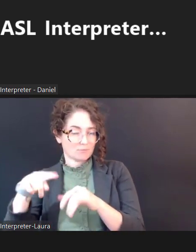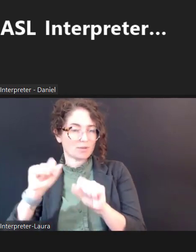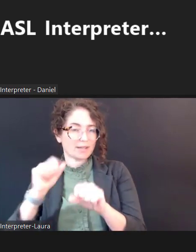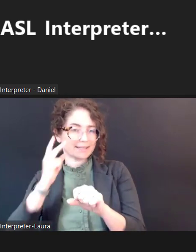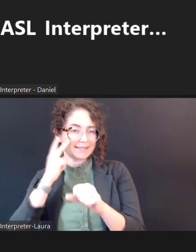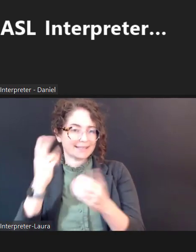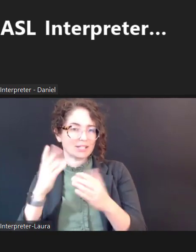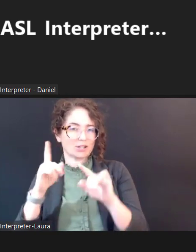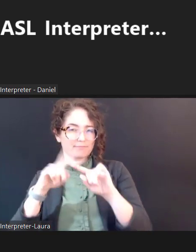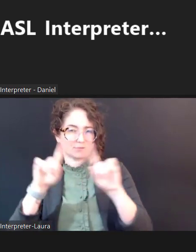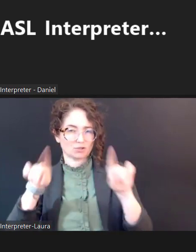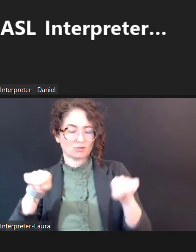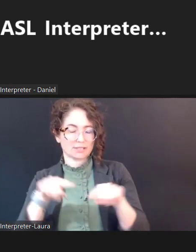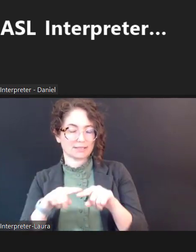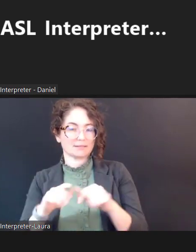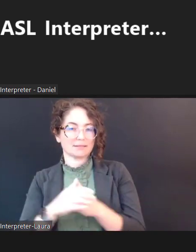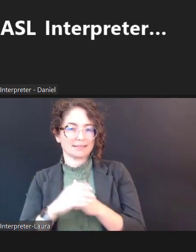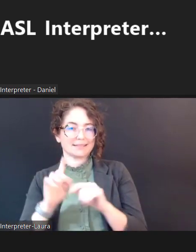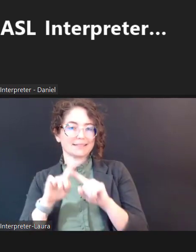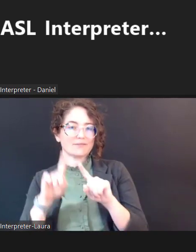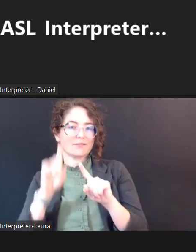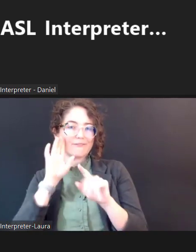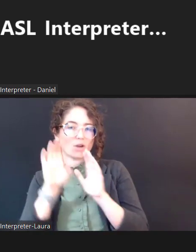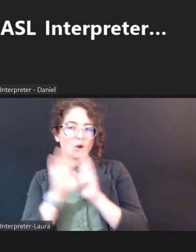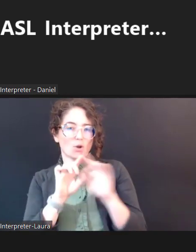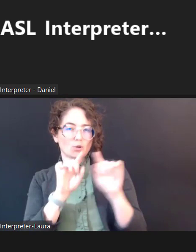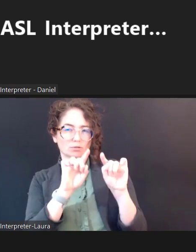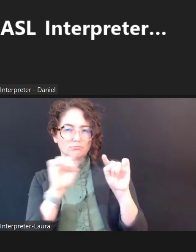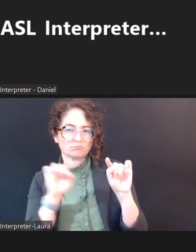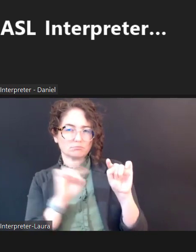Now, the ultimate outcome of a hearing screening program is we can